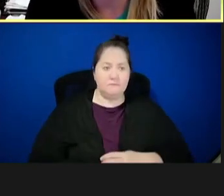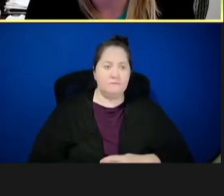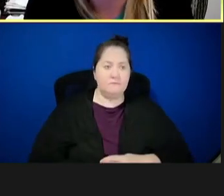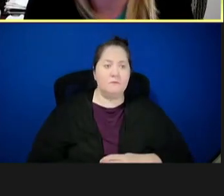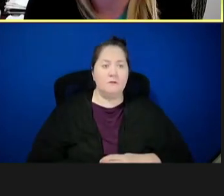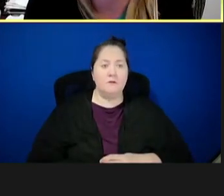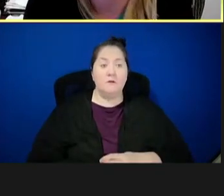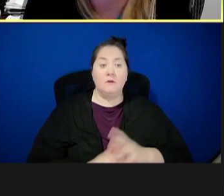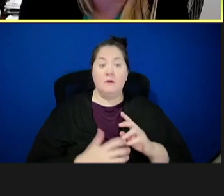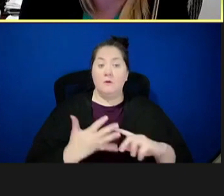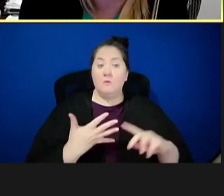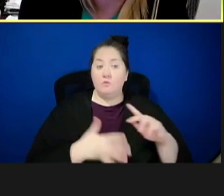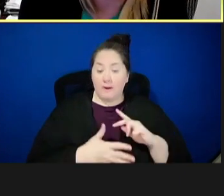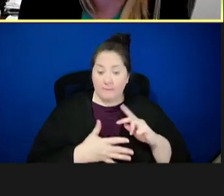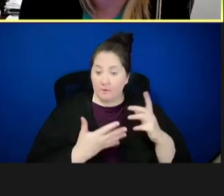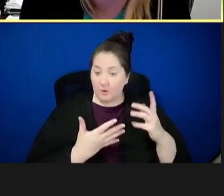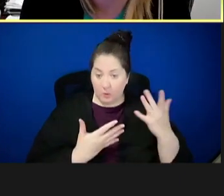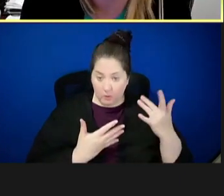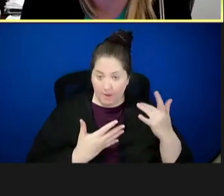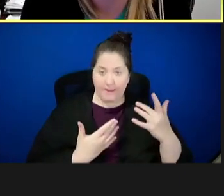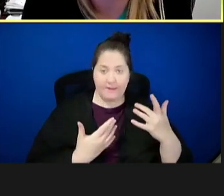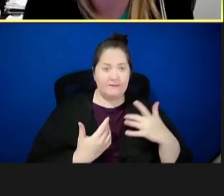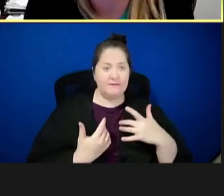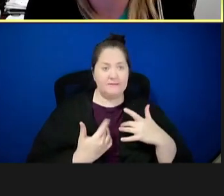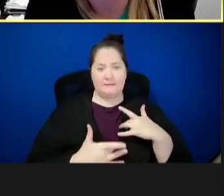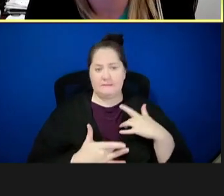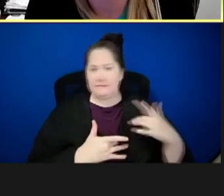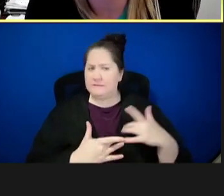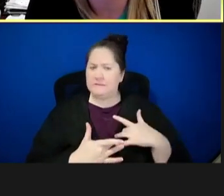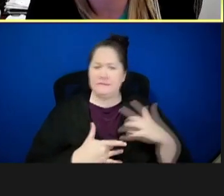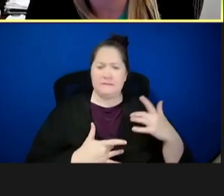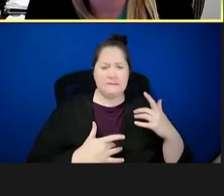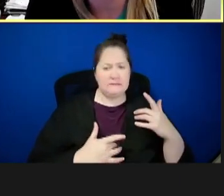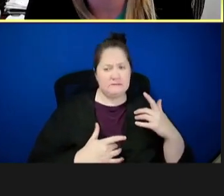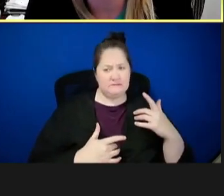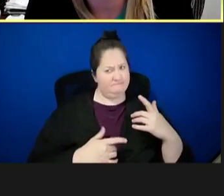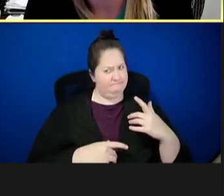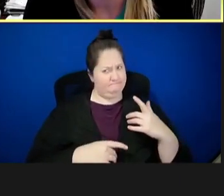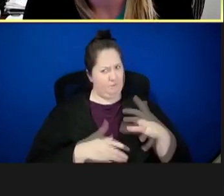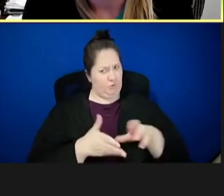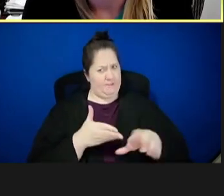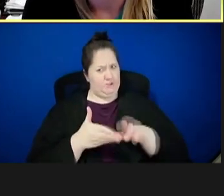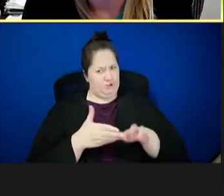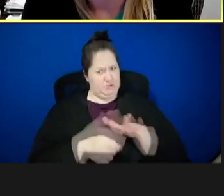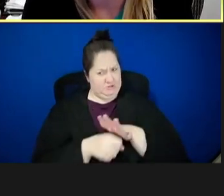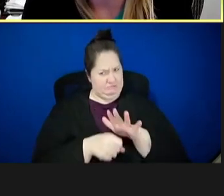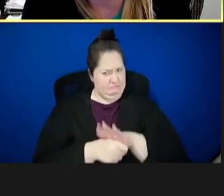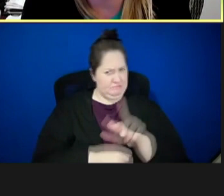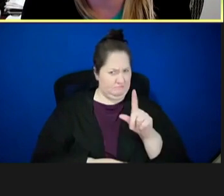themes for unvaccinated participants were concerns about the paucity of research on the vaccine and